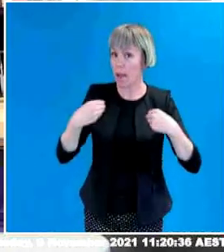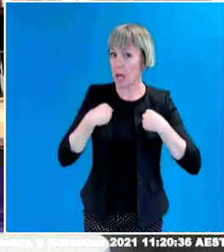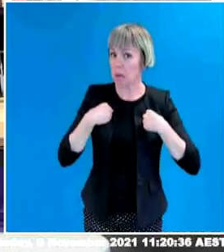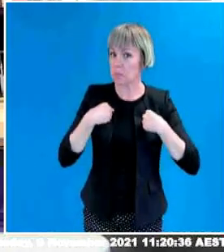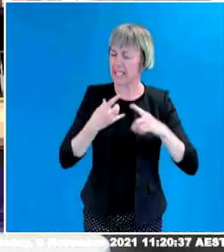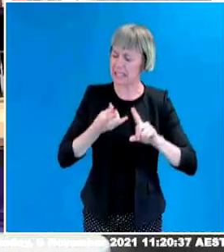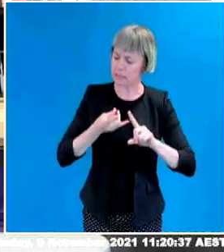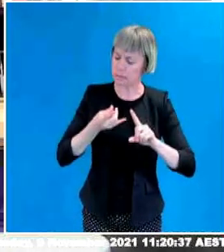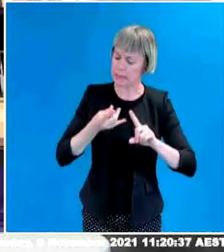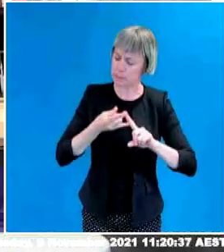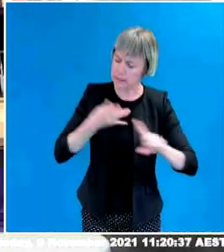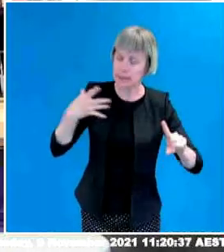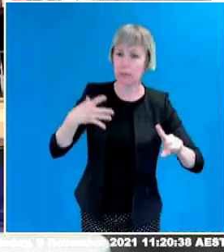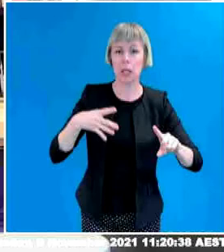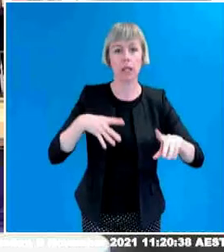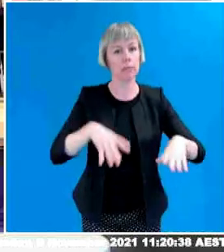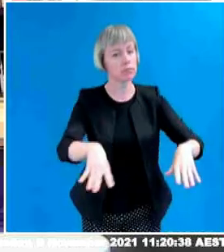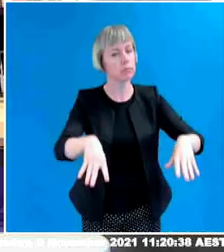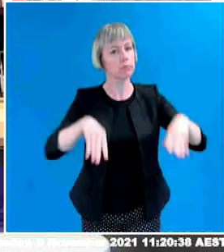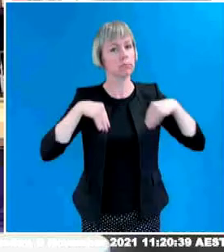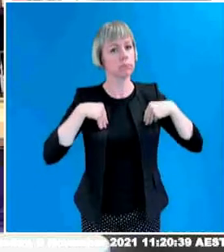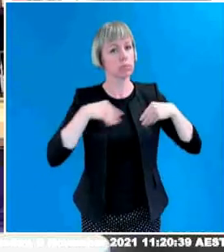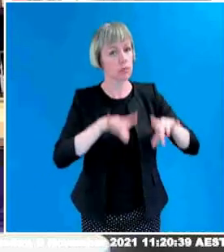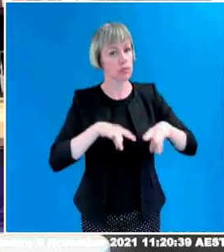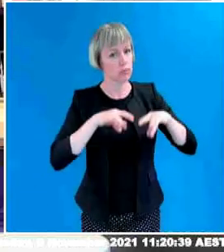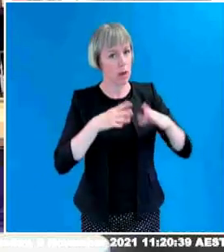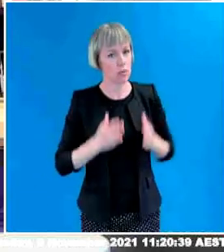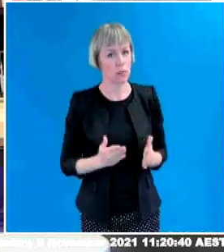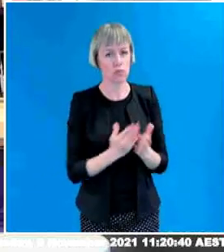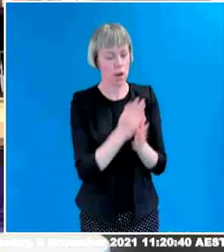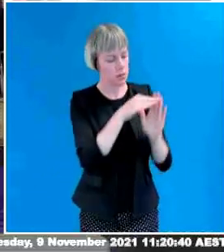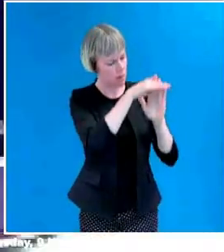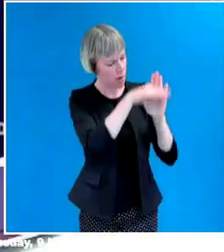By Australian companies, I include Australian companies that have